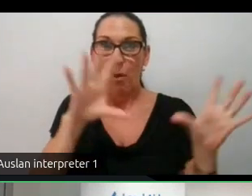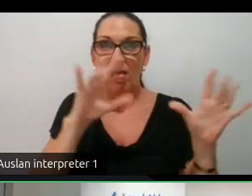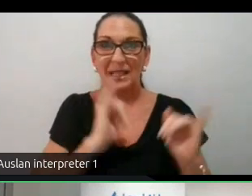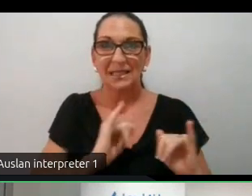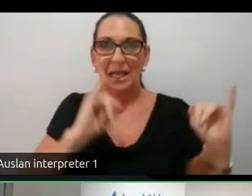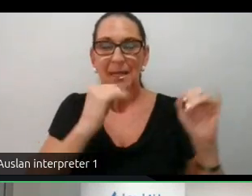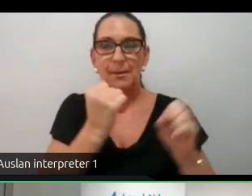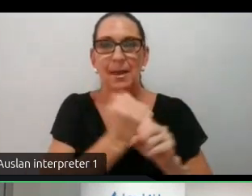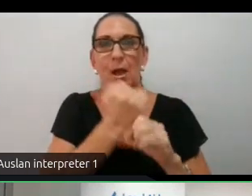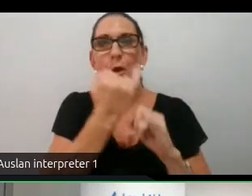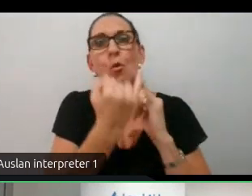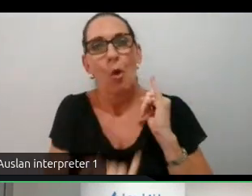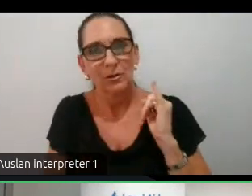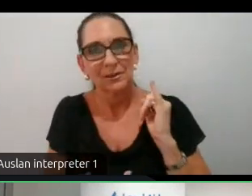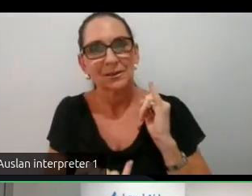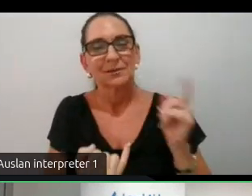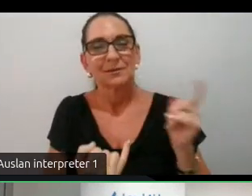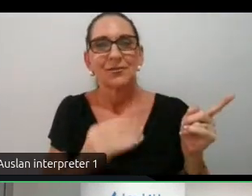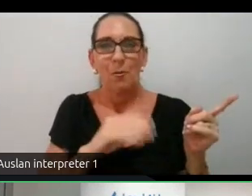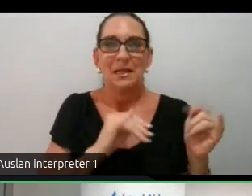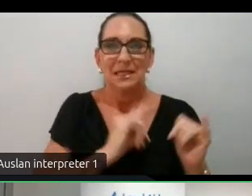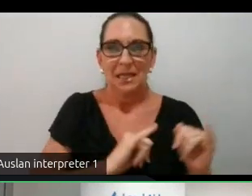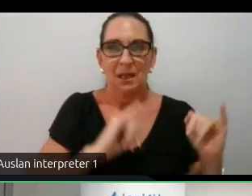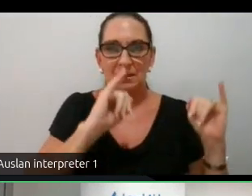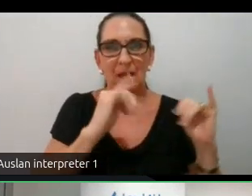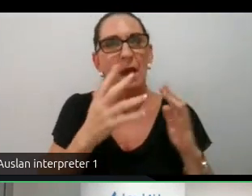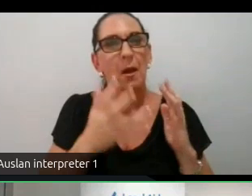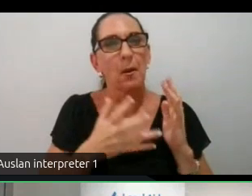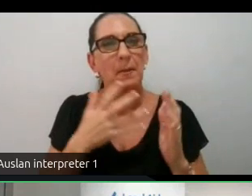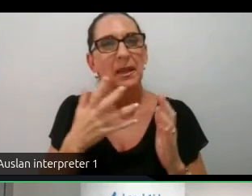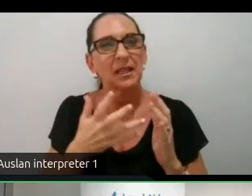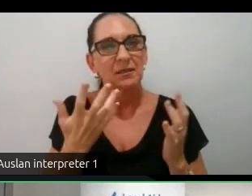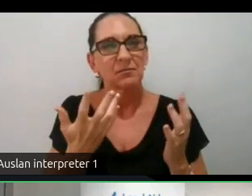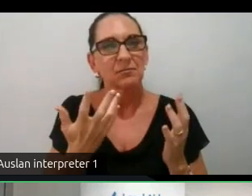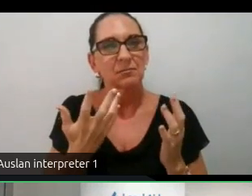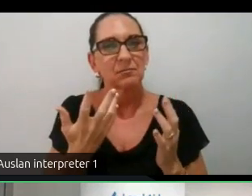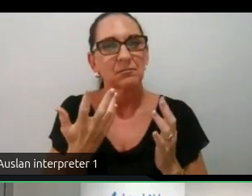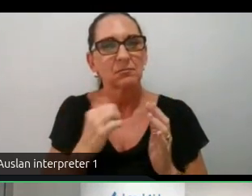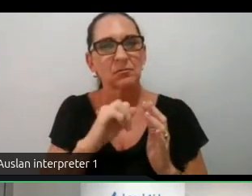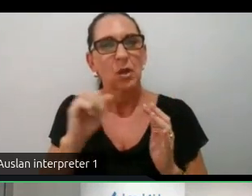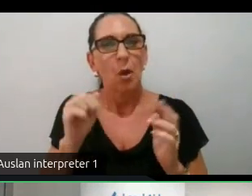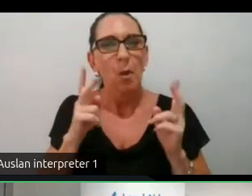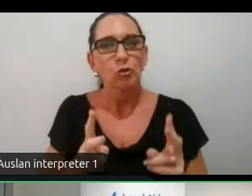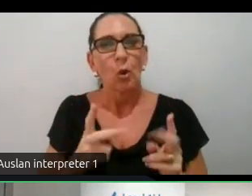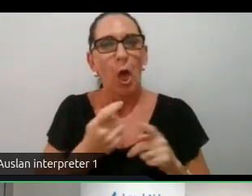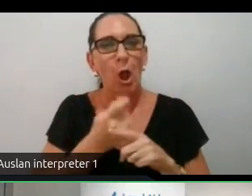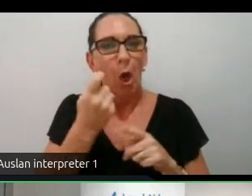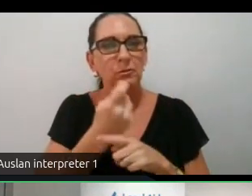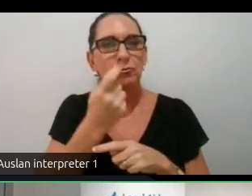disaster or made worse by the disaster, are things like um your your personal loans, your credit